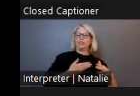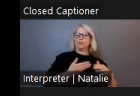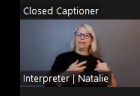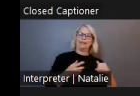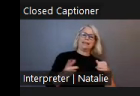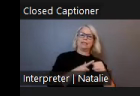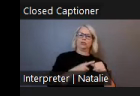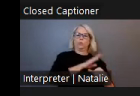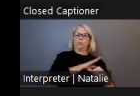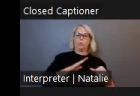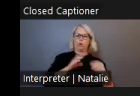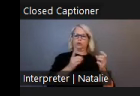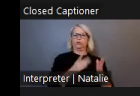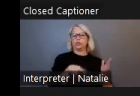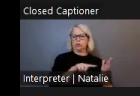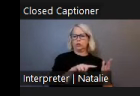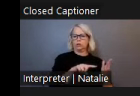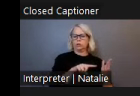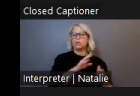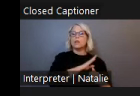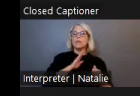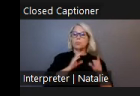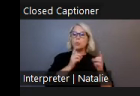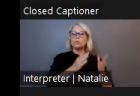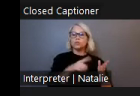be the initial Board of Directors. The Board of Directors is a corporate concept.